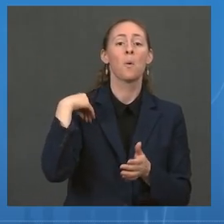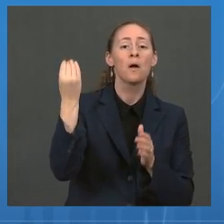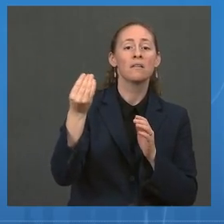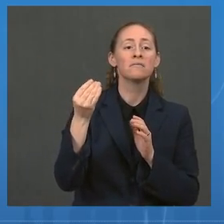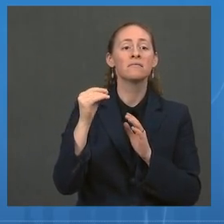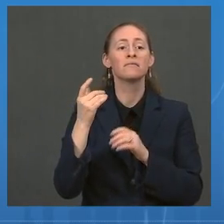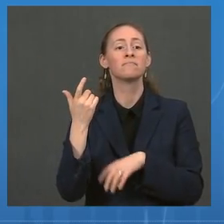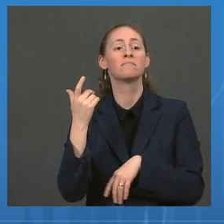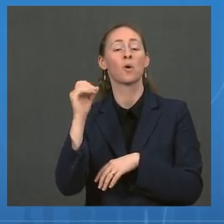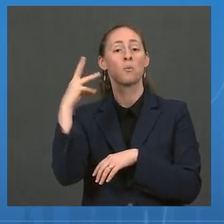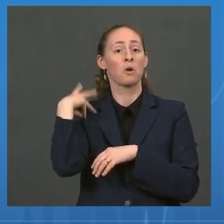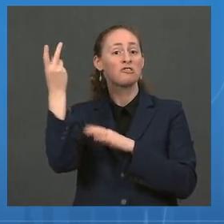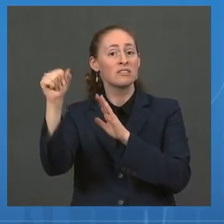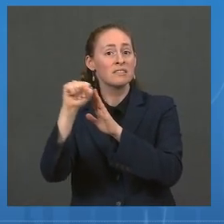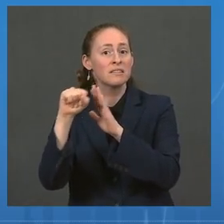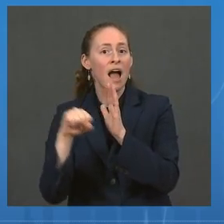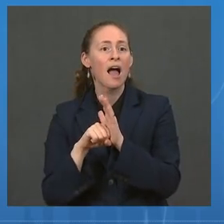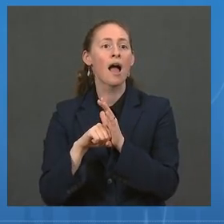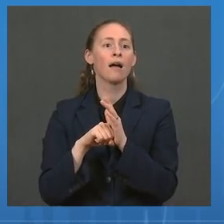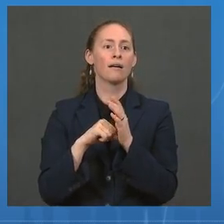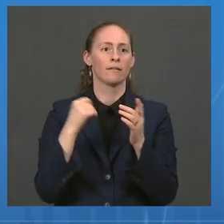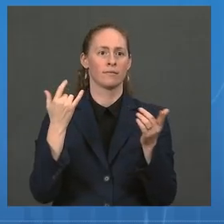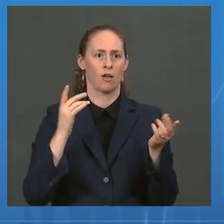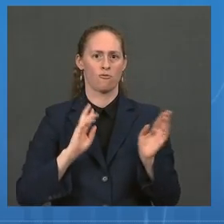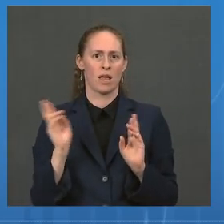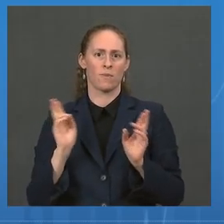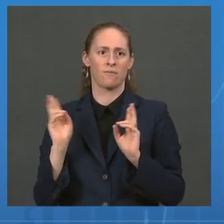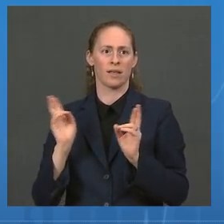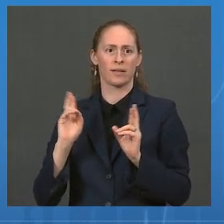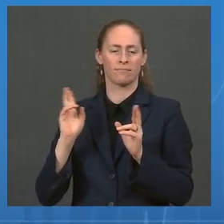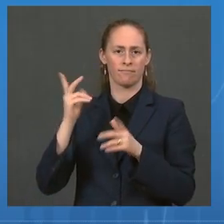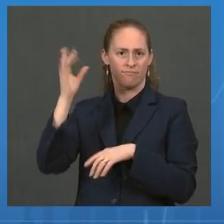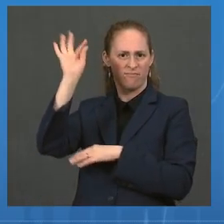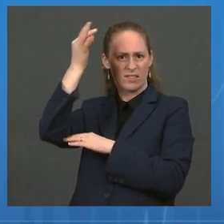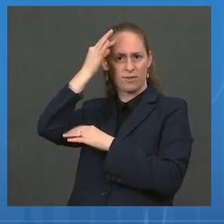are leveraging support from the federal government to reach underserved communities,